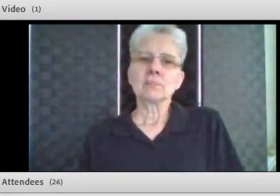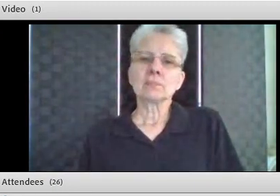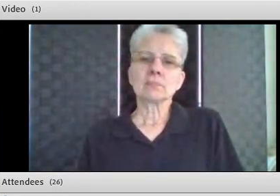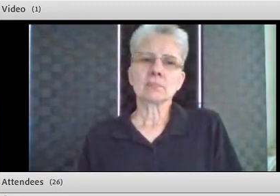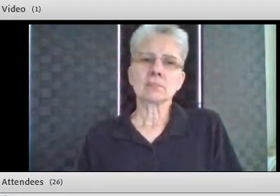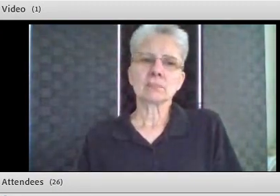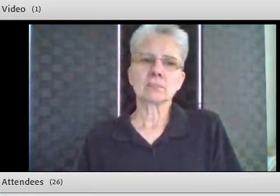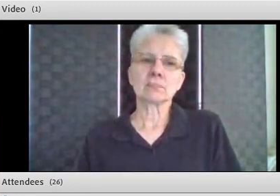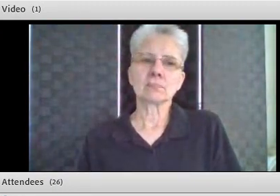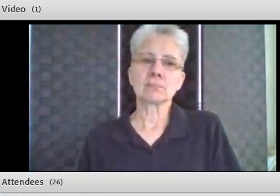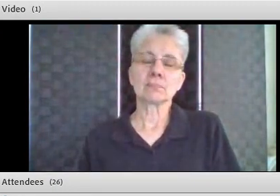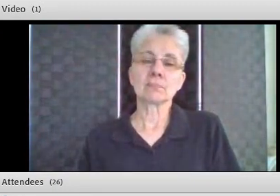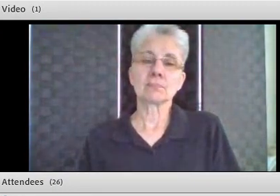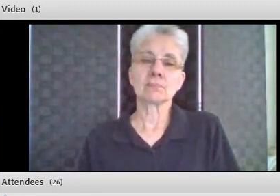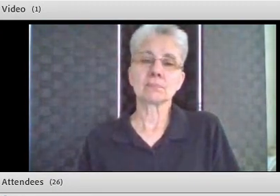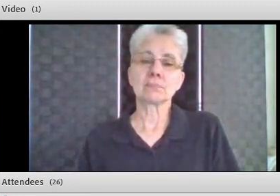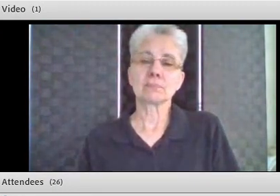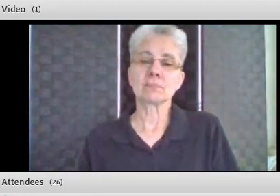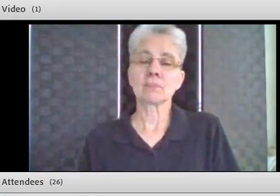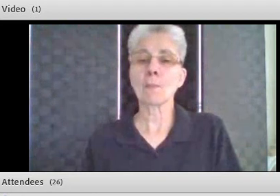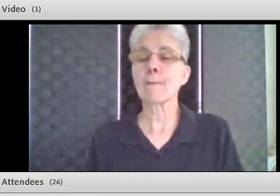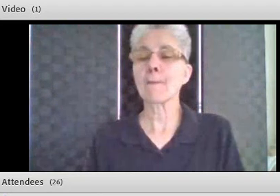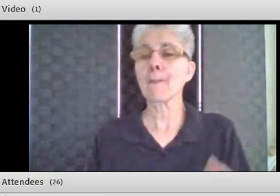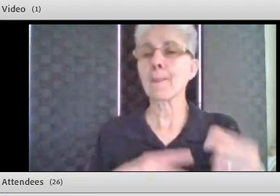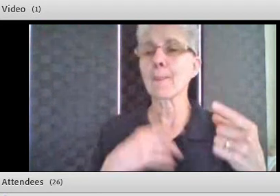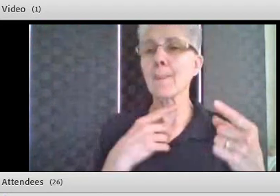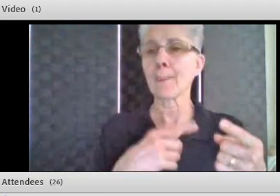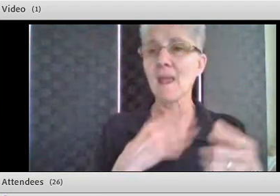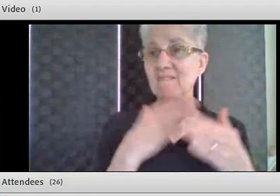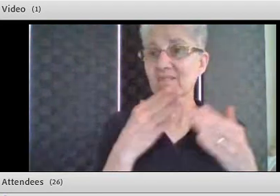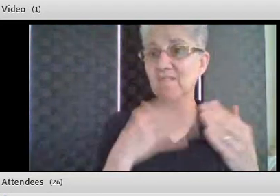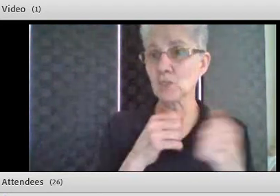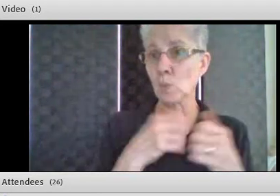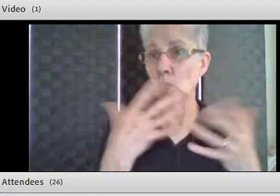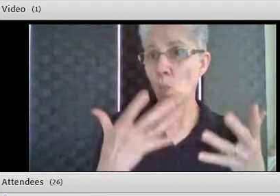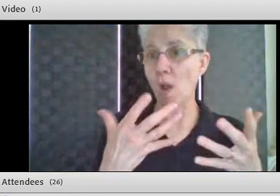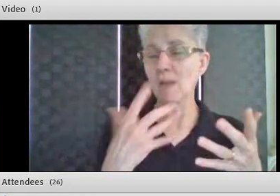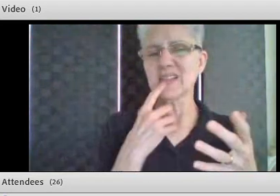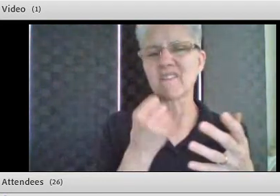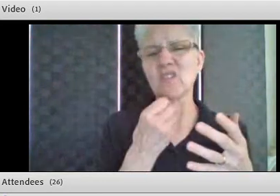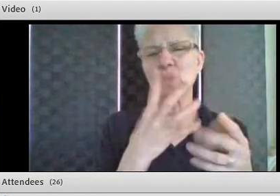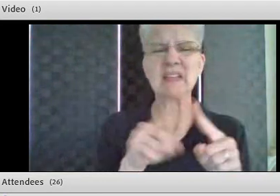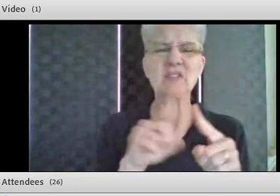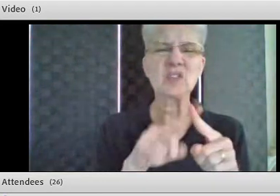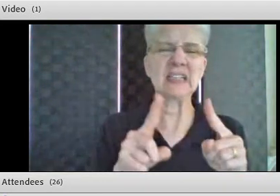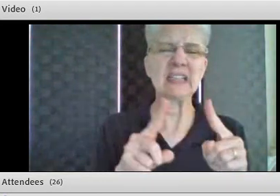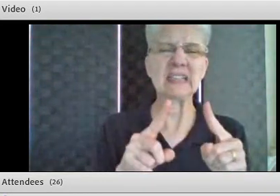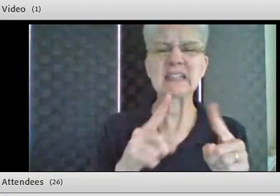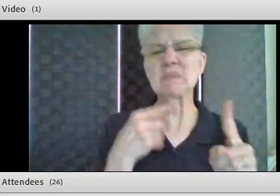and hear something they created. All right. So...